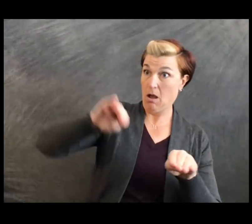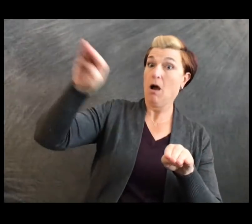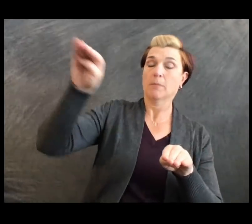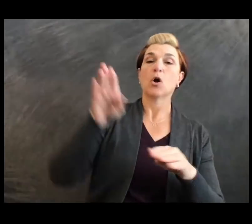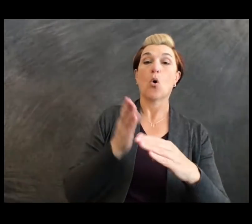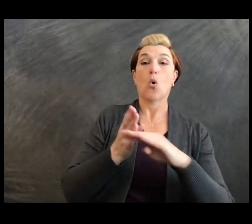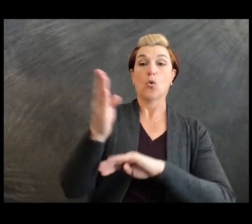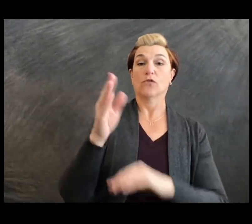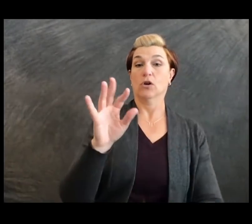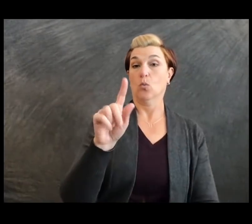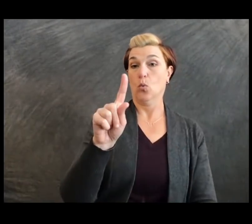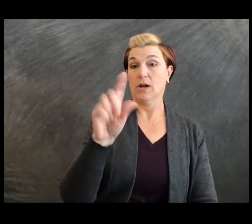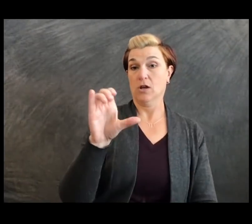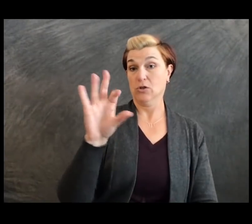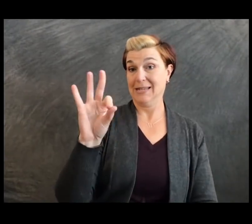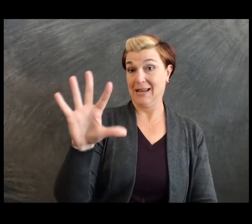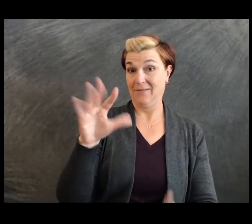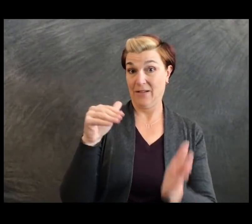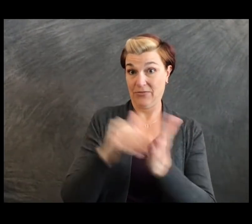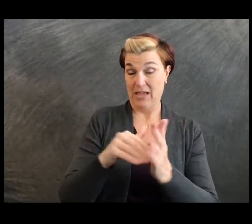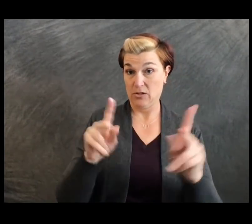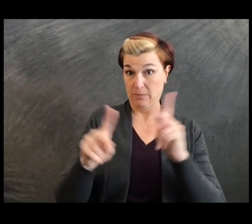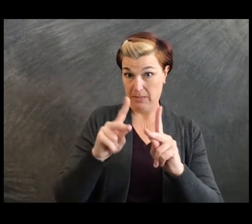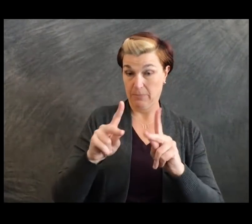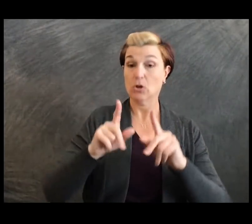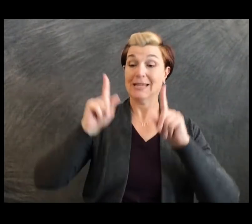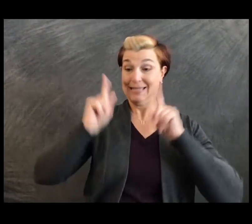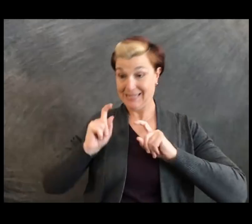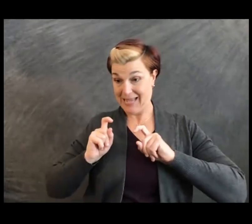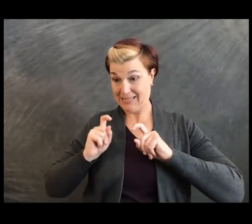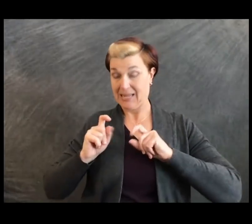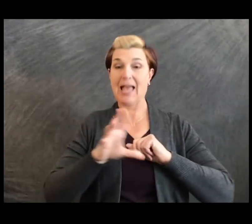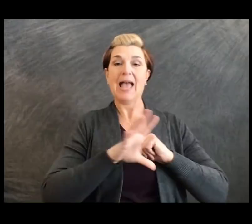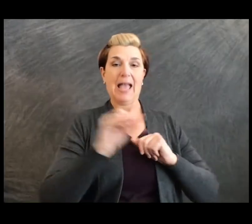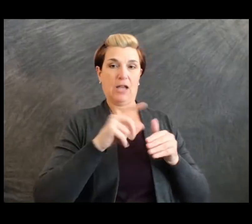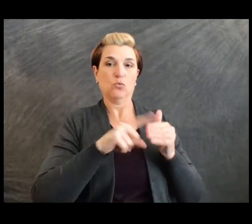that means tests Plus results this does not count the people whose tests are in